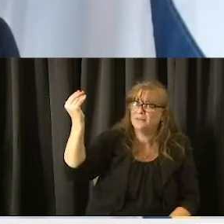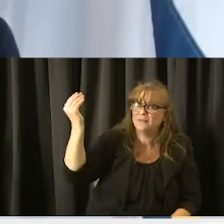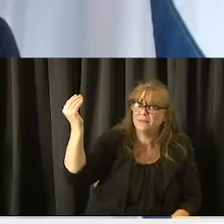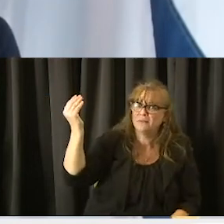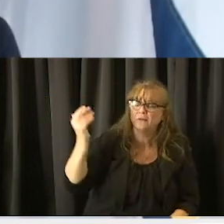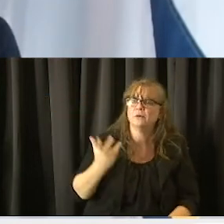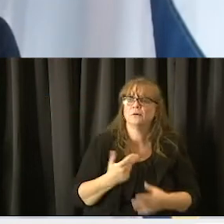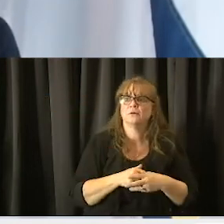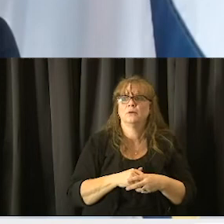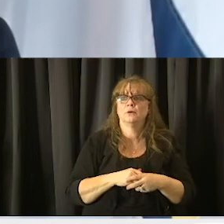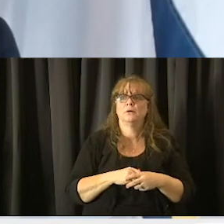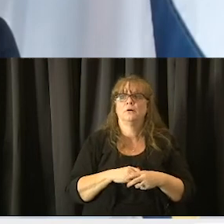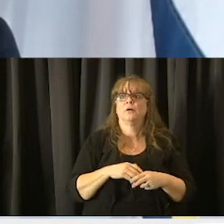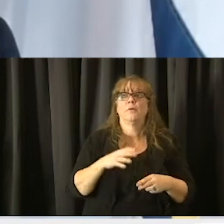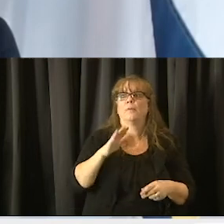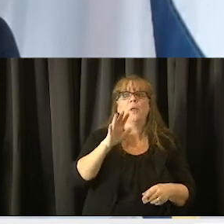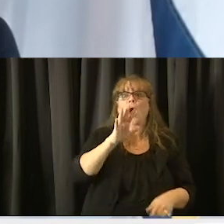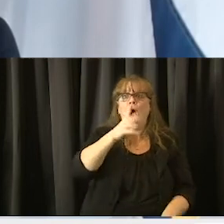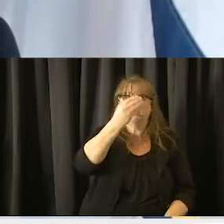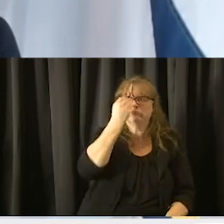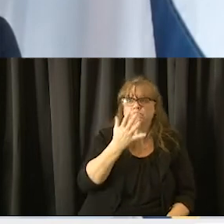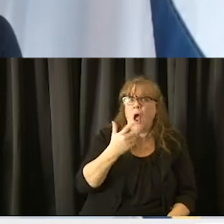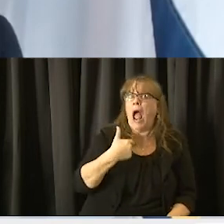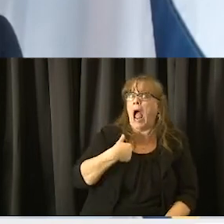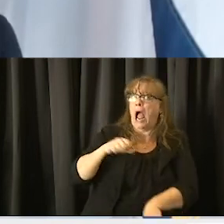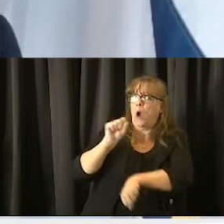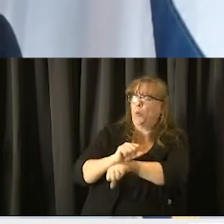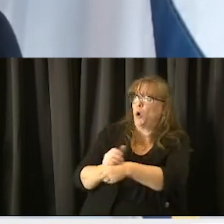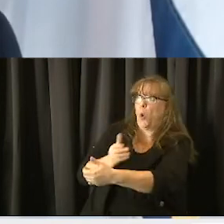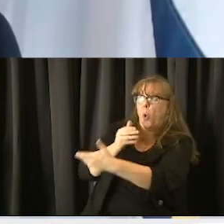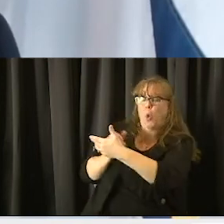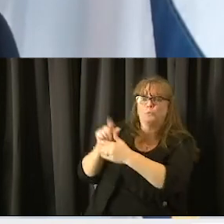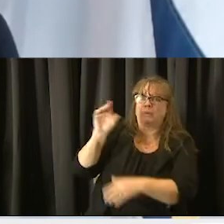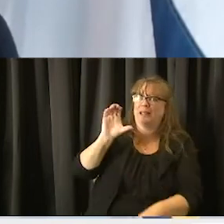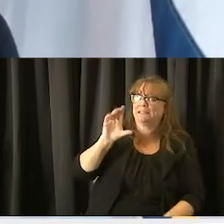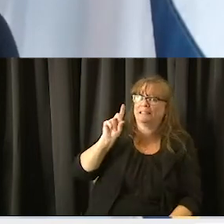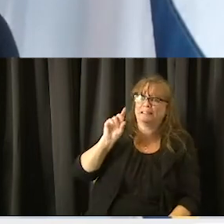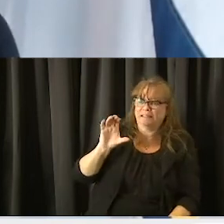ways to escalate the response thank you very much there's been a lot of coordination with cdc and